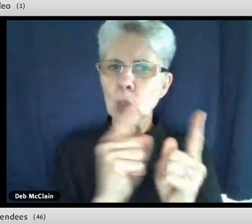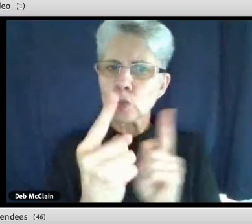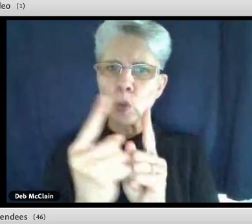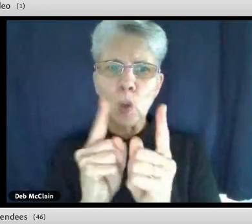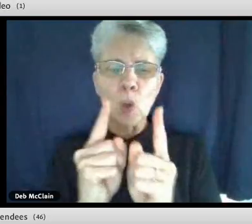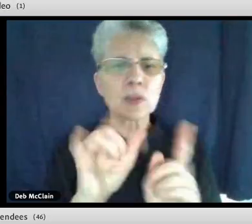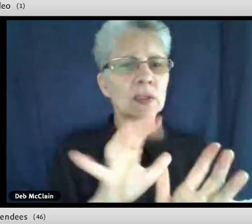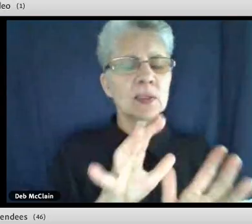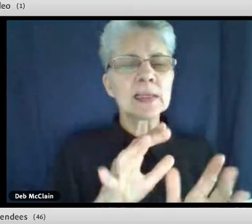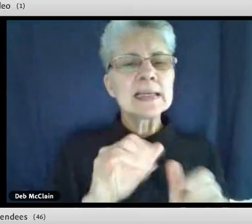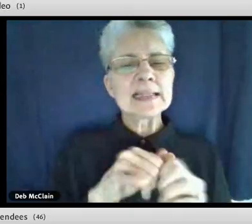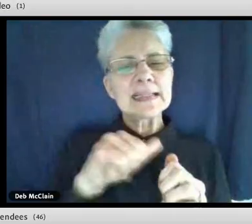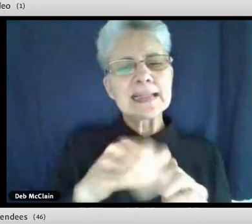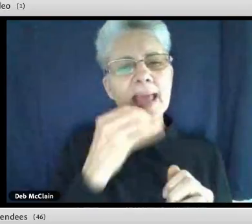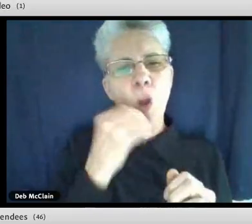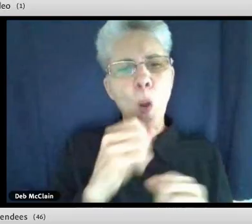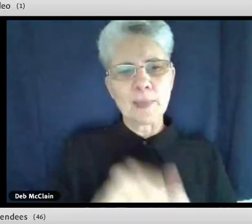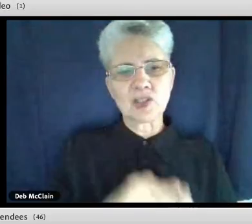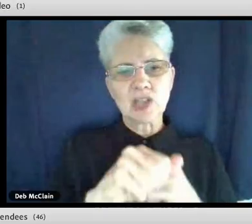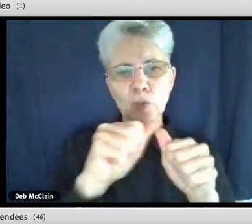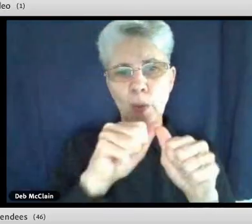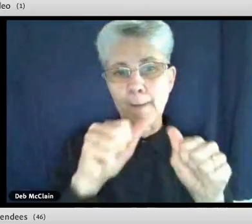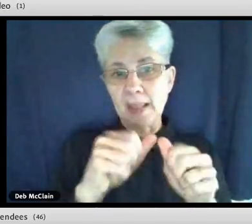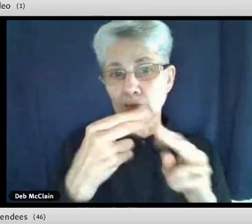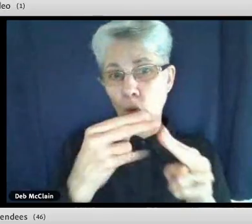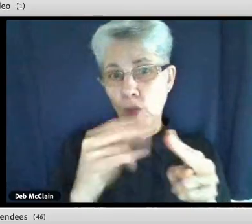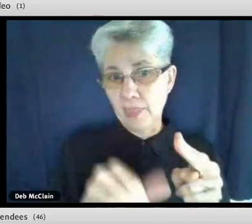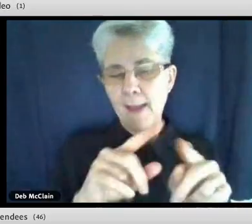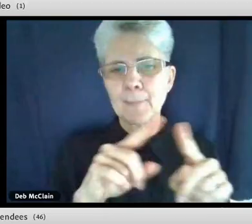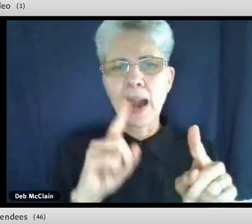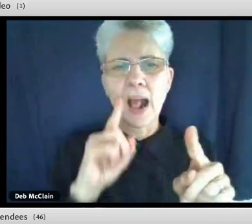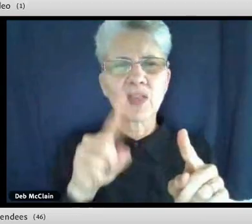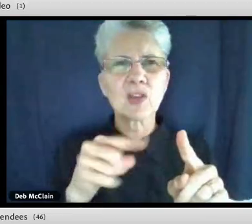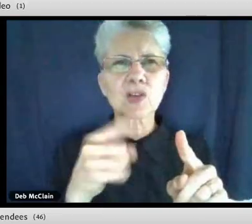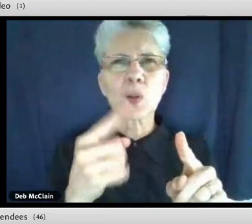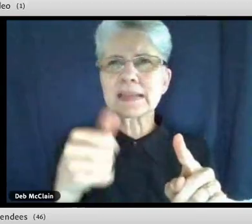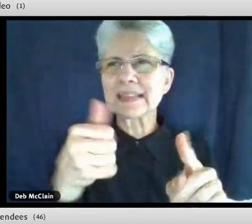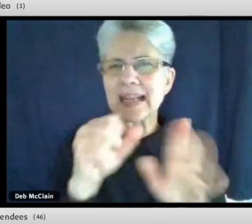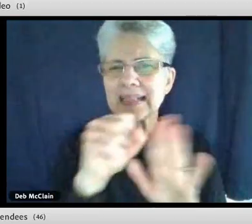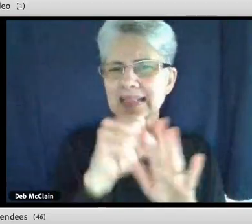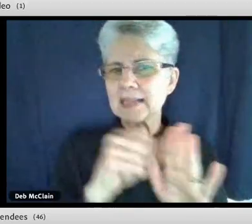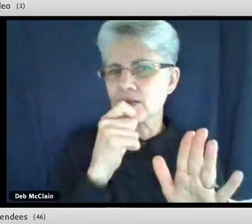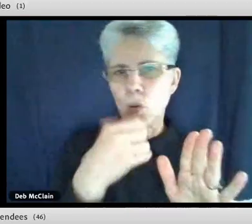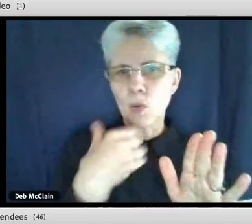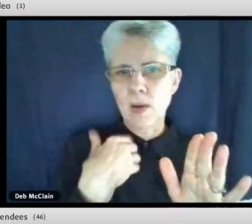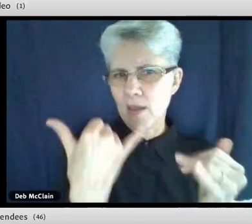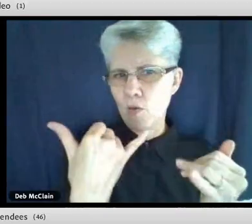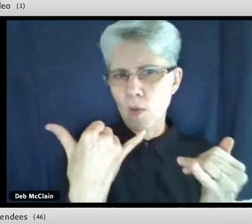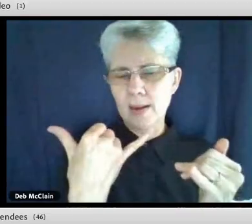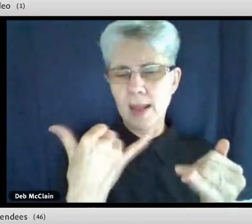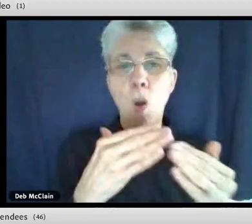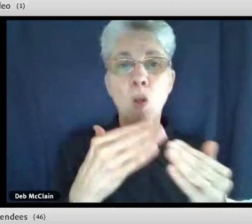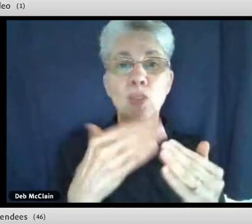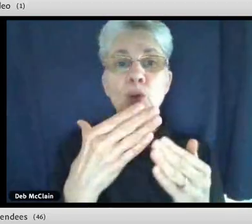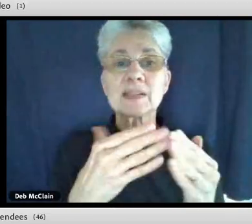is what it's called sometimes. I think there's only 10 states that don't have that right now although some of the counties in those states